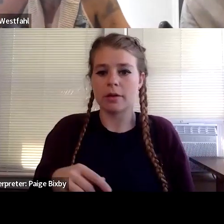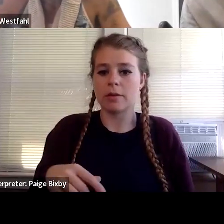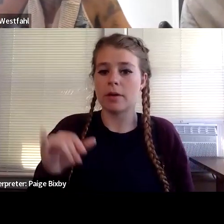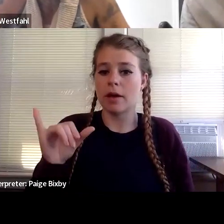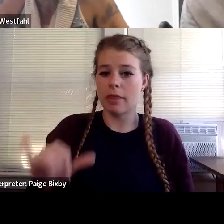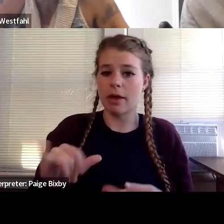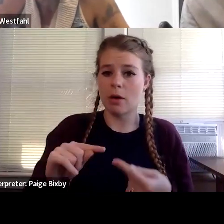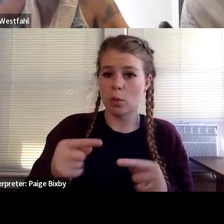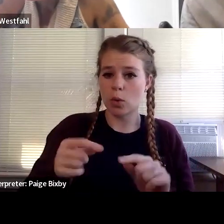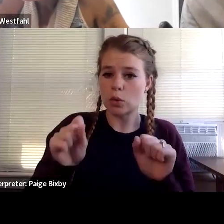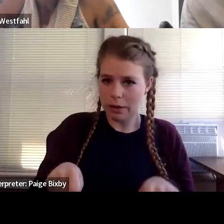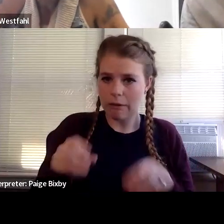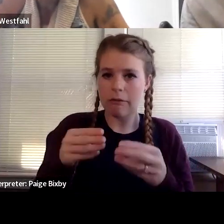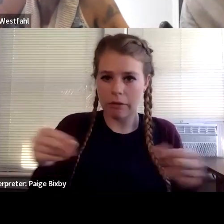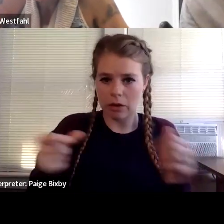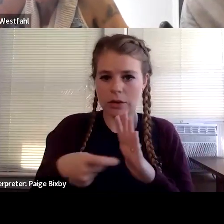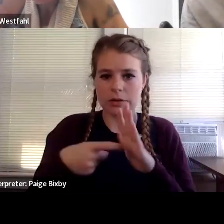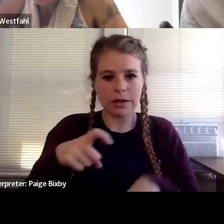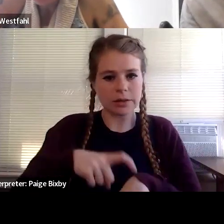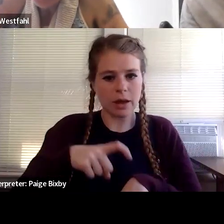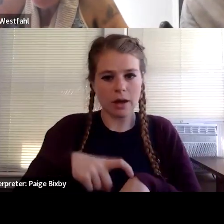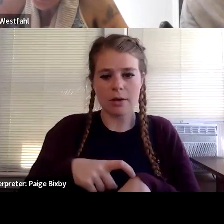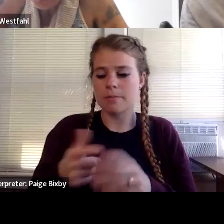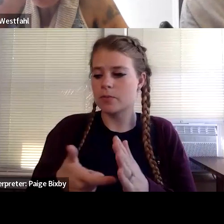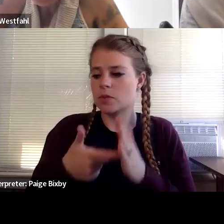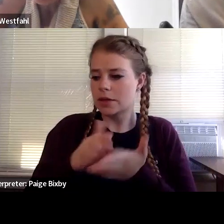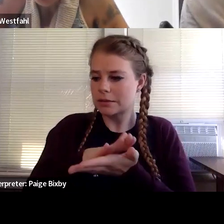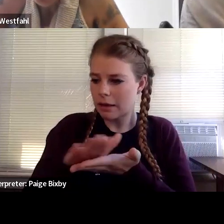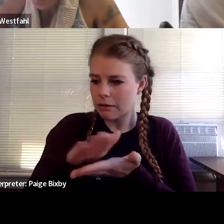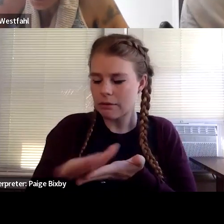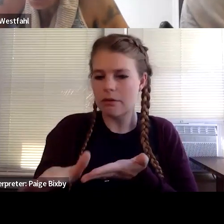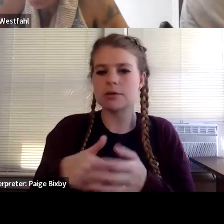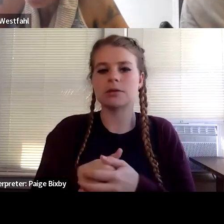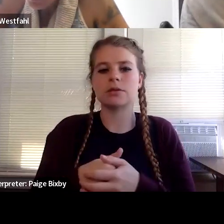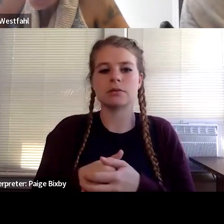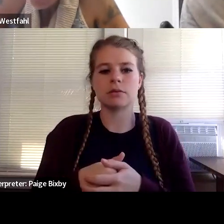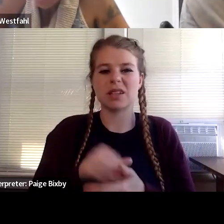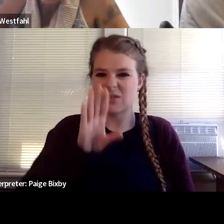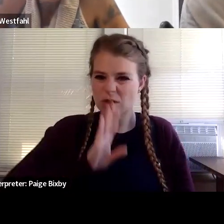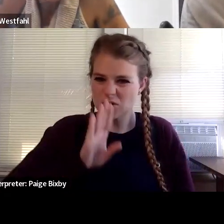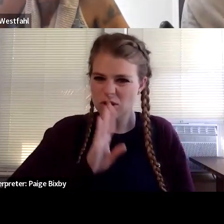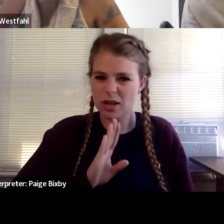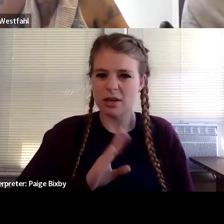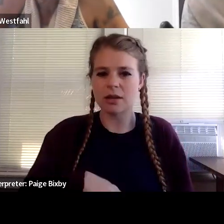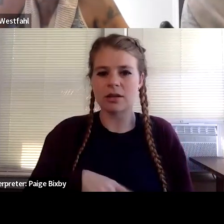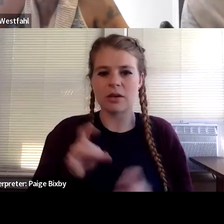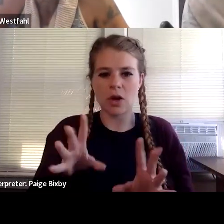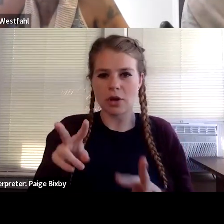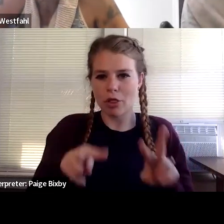It does take time, it takes cleanliness, it's upkeep, it's frustrating. You hate to look at yourself like that.